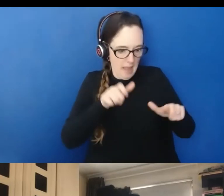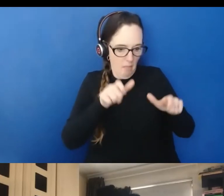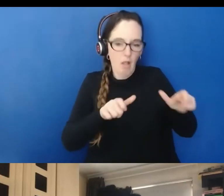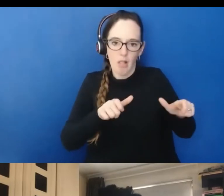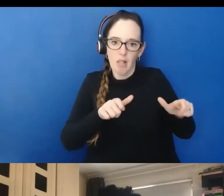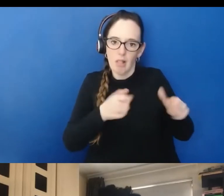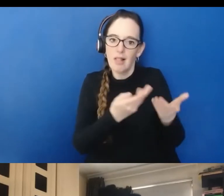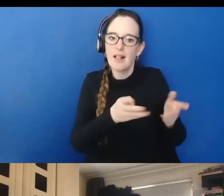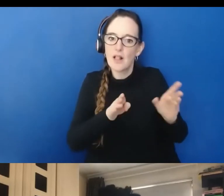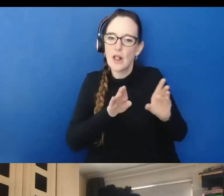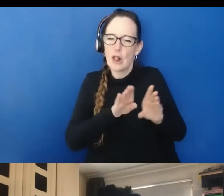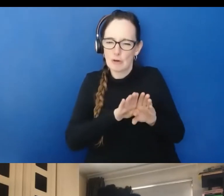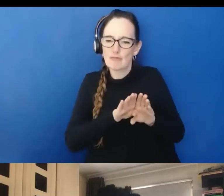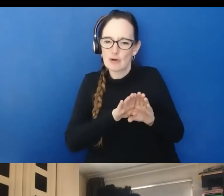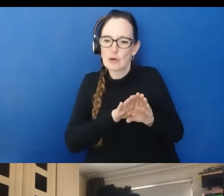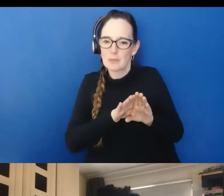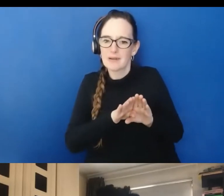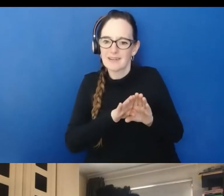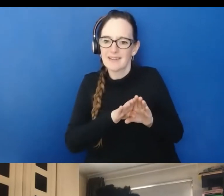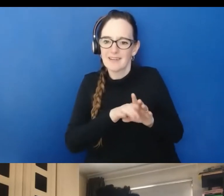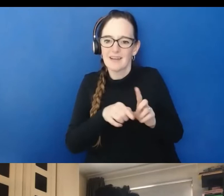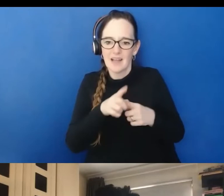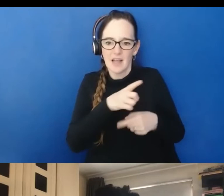about earlier. And it's a term that we hold quite dearly